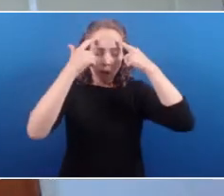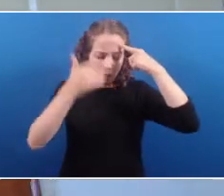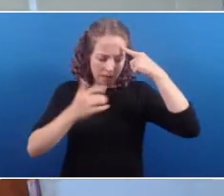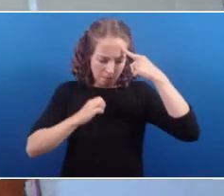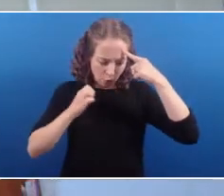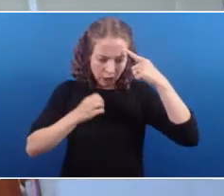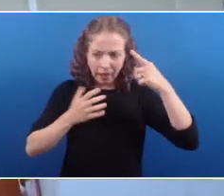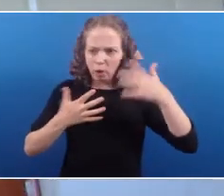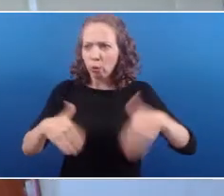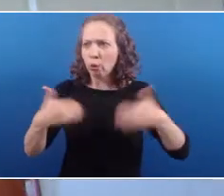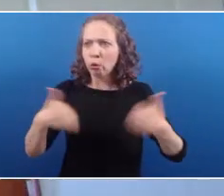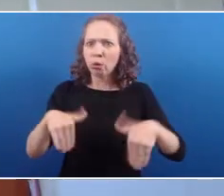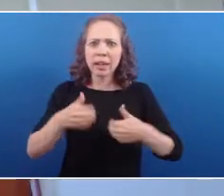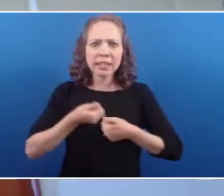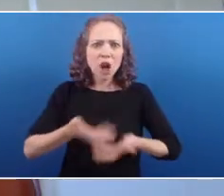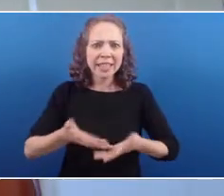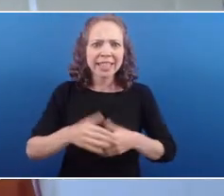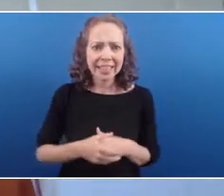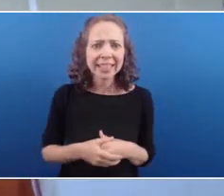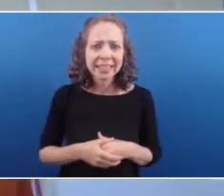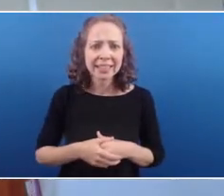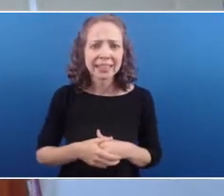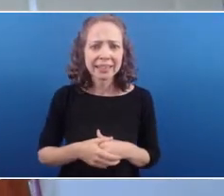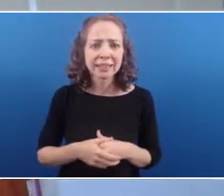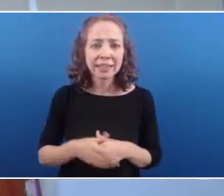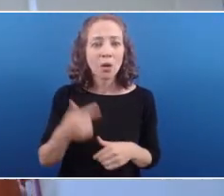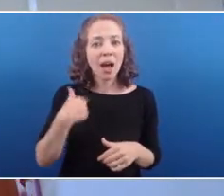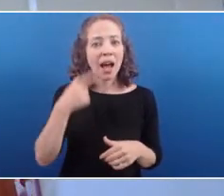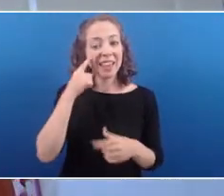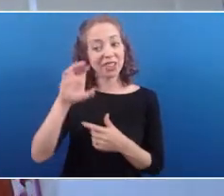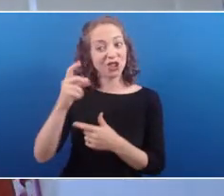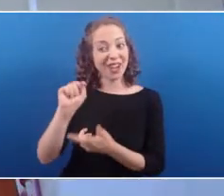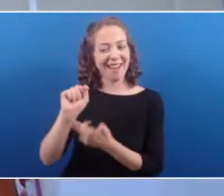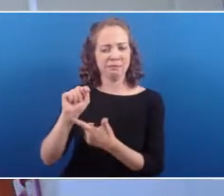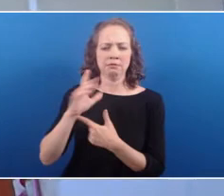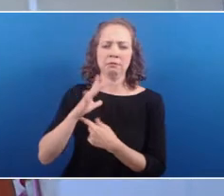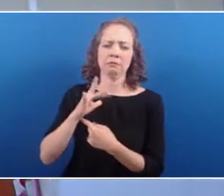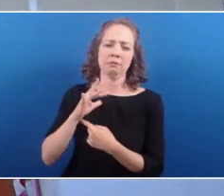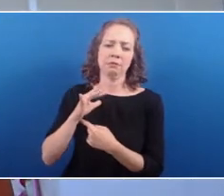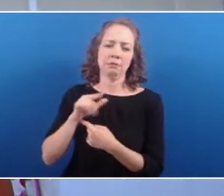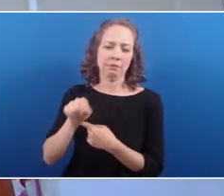And so, I personally think the chat is a really great place to continue to connect